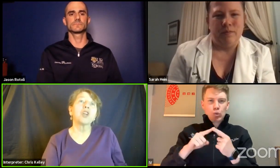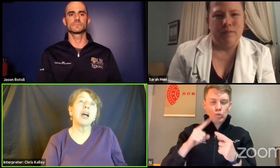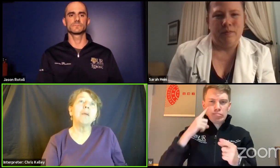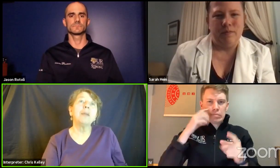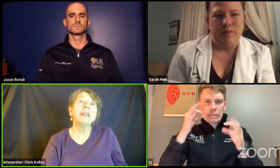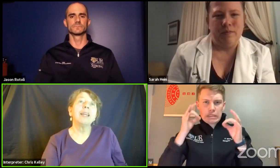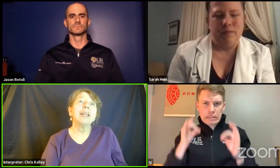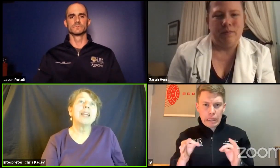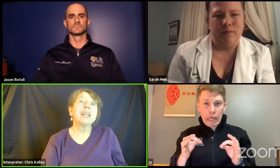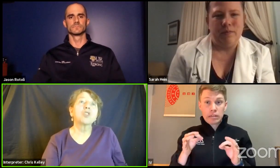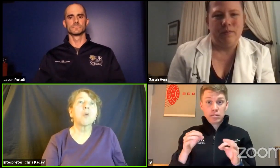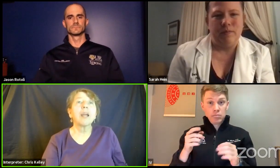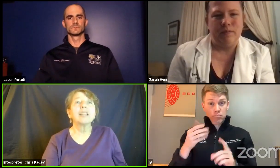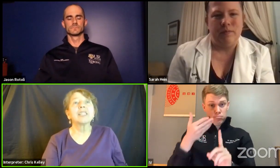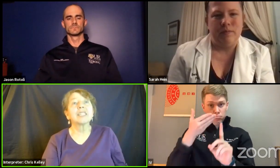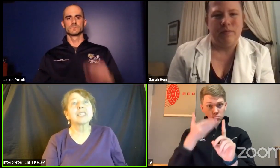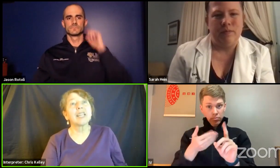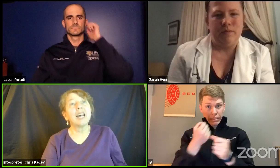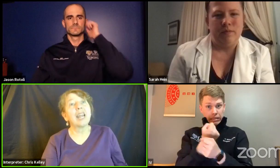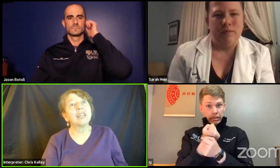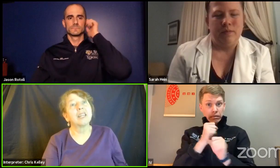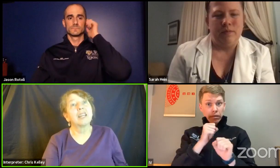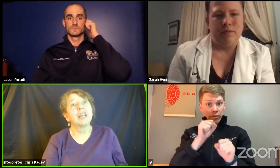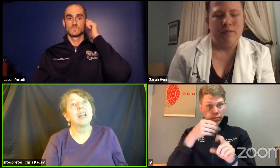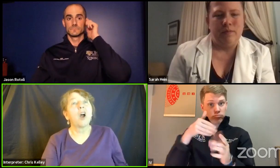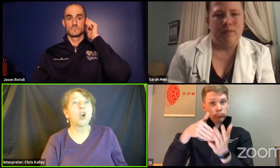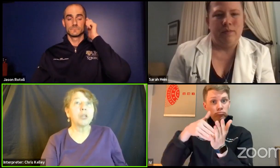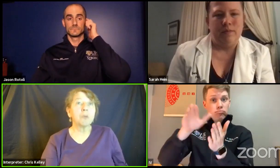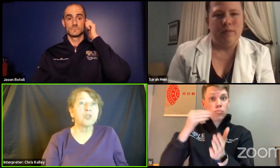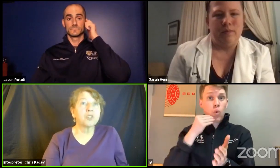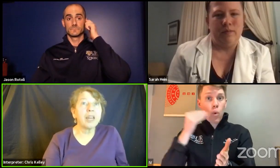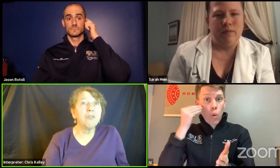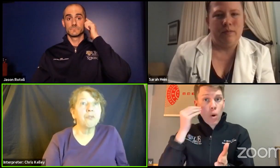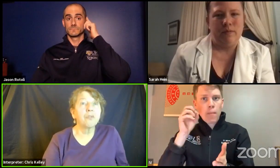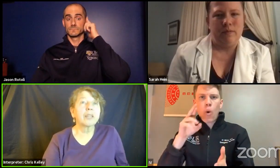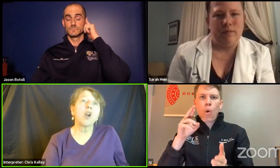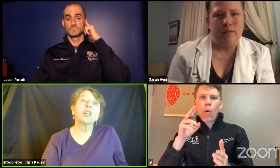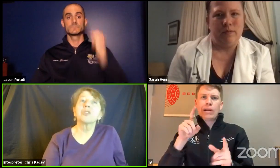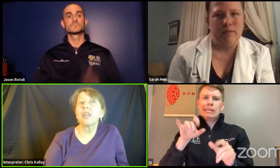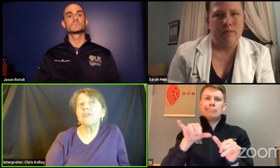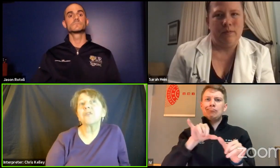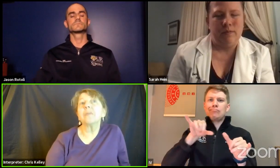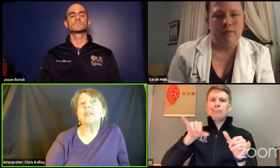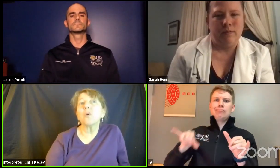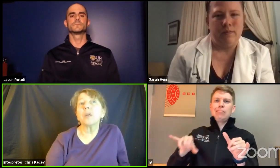emergency room and the doctor says that they want me to stay overnight